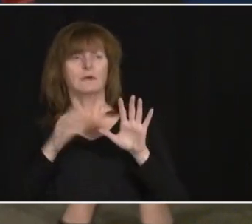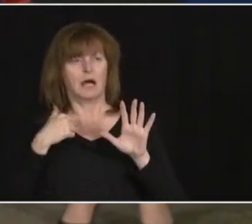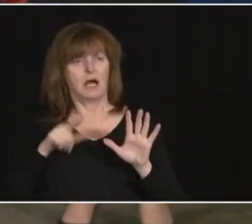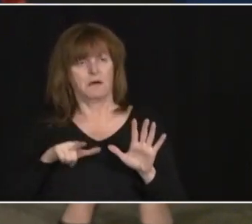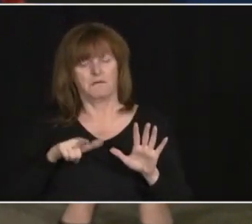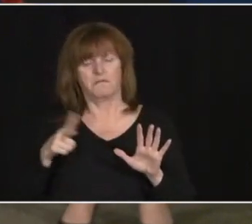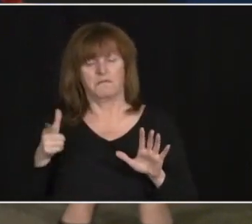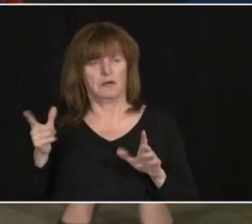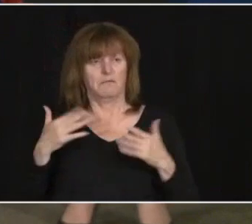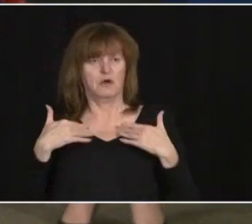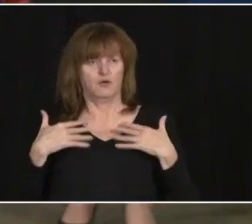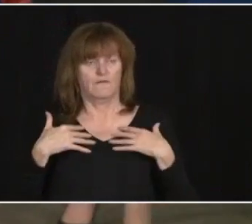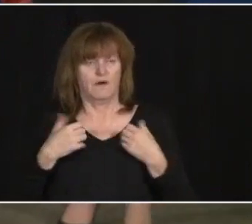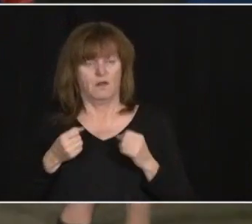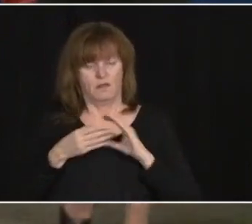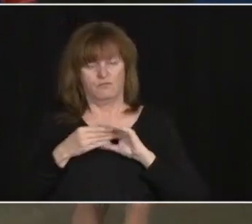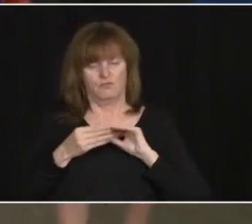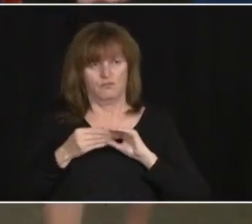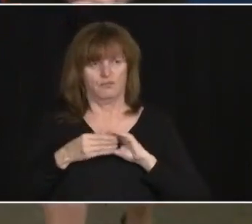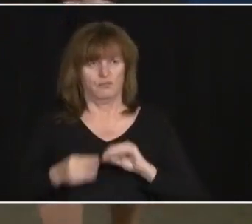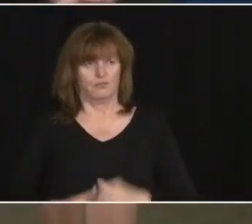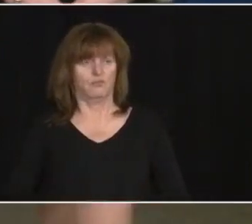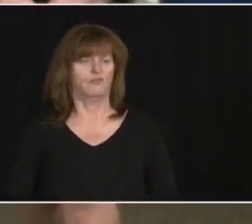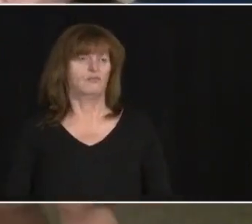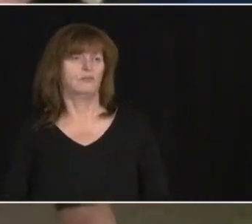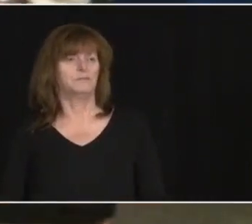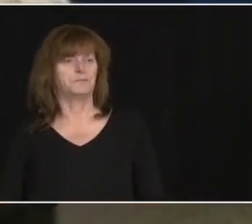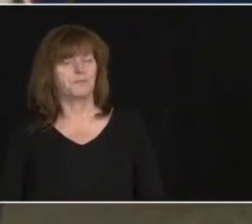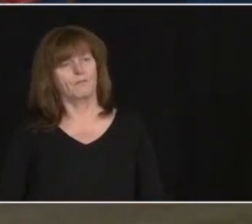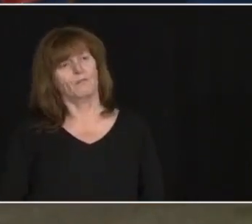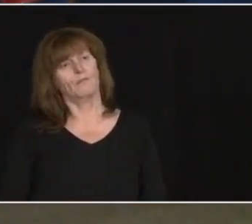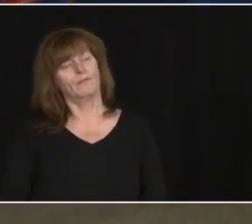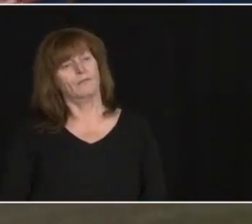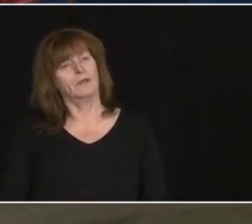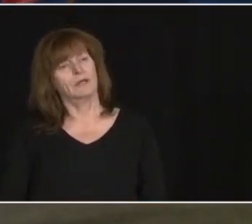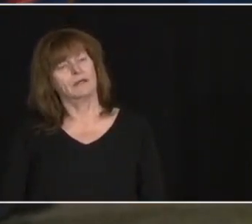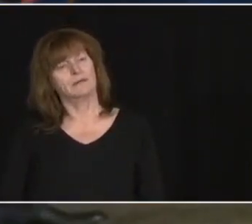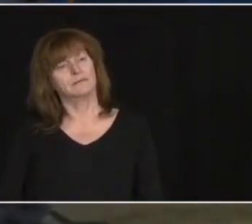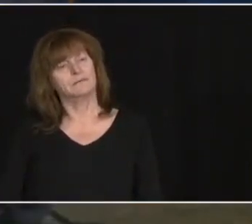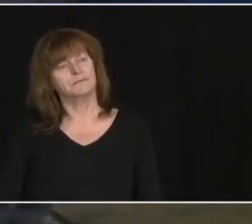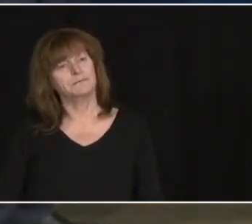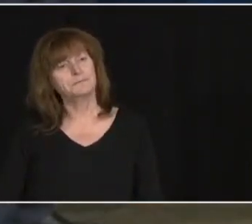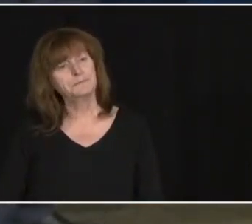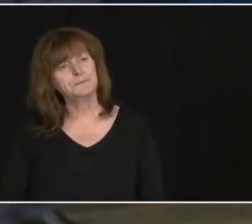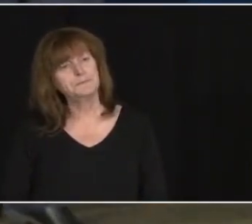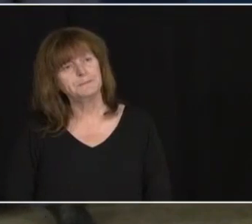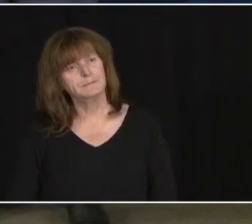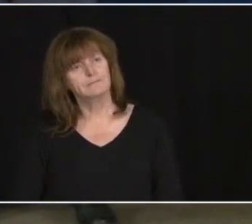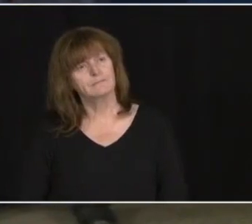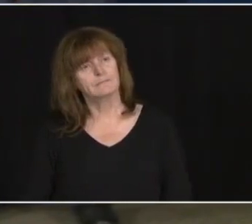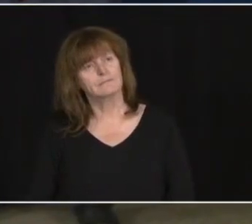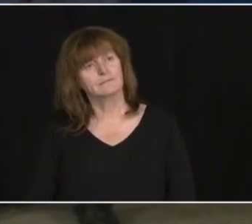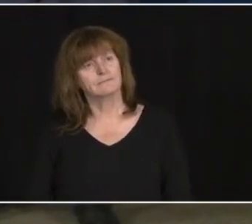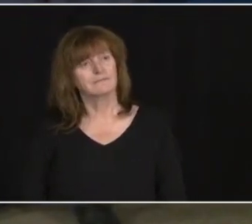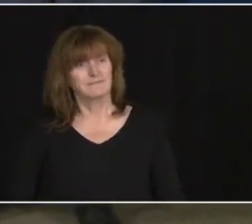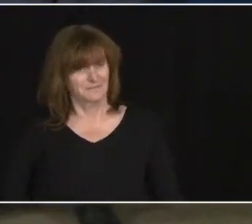our minister of health and she can follow up. Thank you. Well as the premier indicate weed worried about